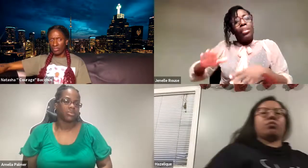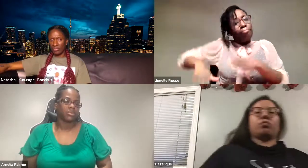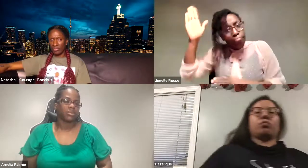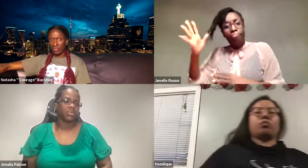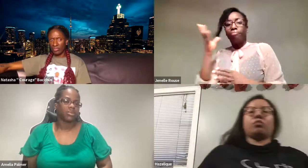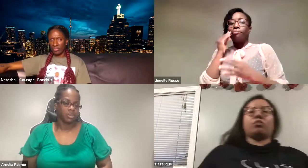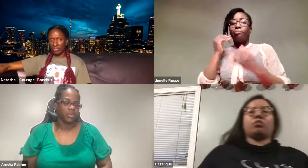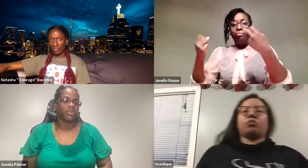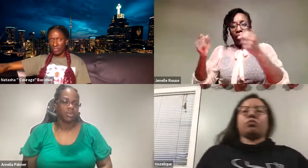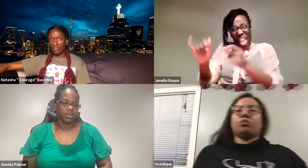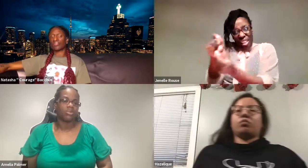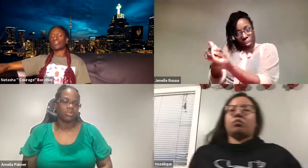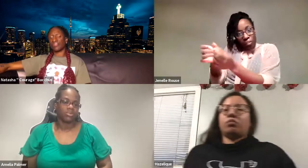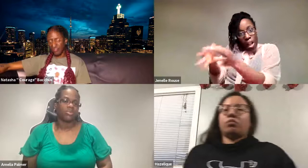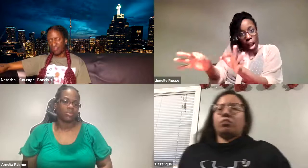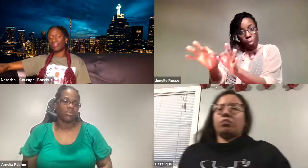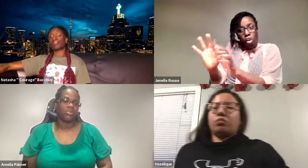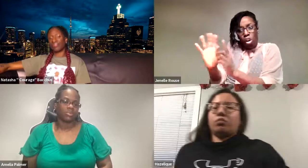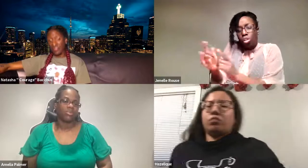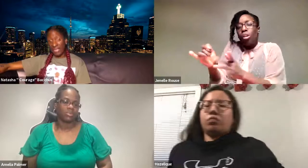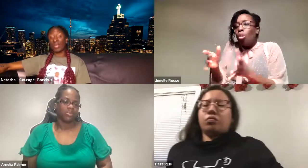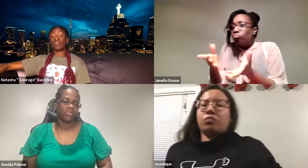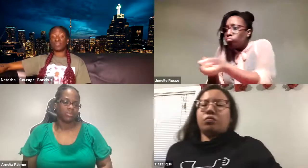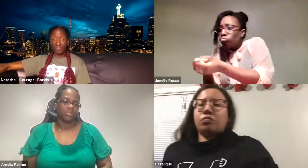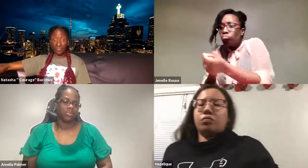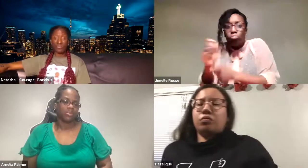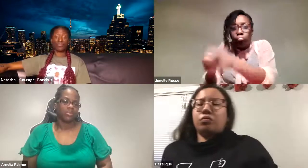you have to support the people whose language it is who have grown up using that language and who